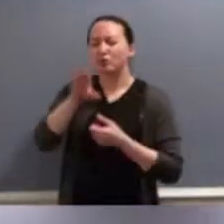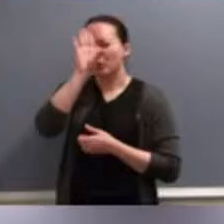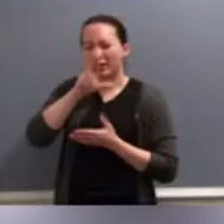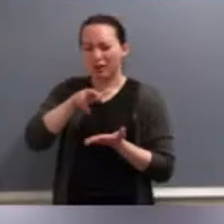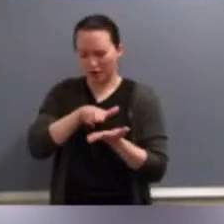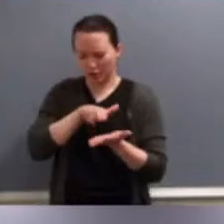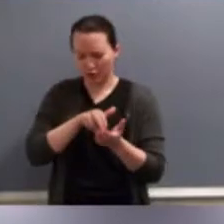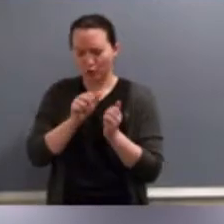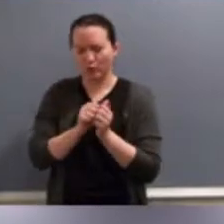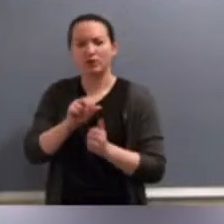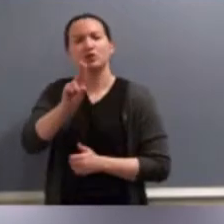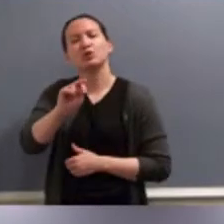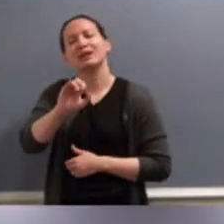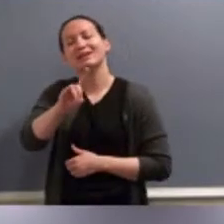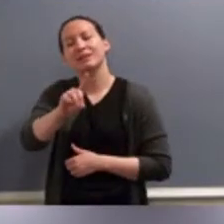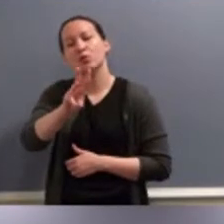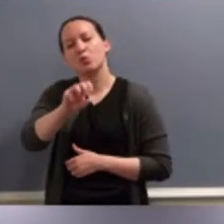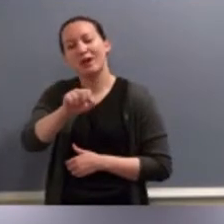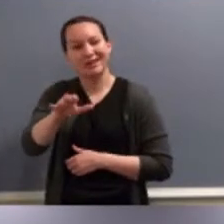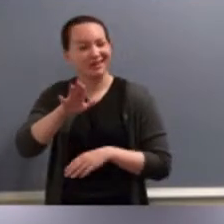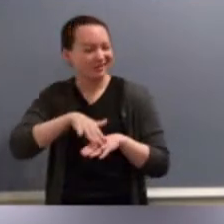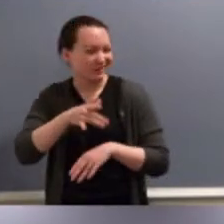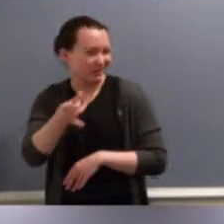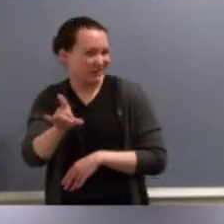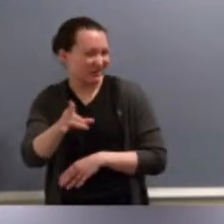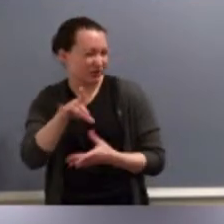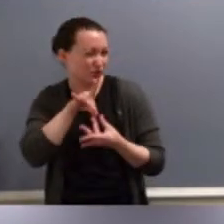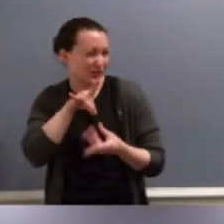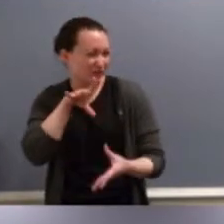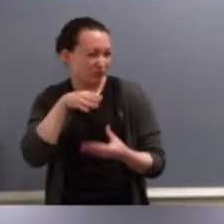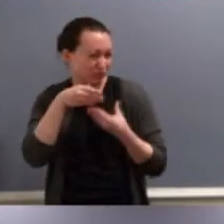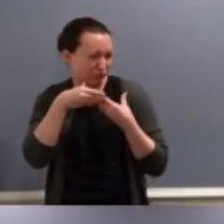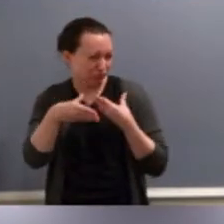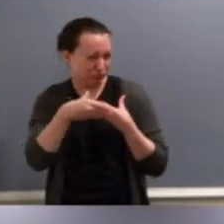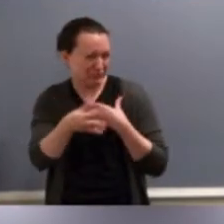the united way by the 18th so yeah we should be releasing shortly thereafter yes okay very